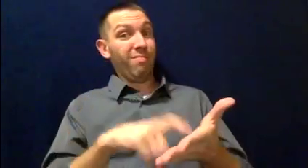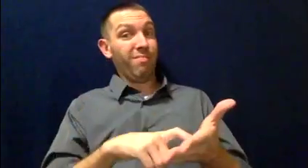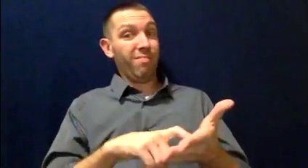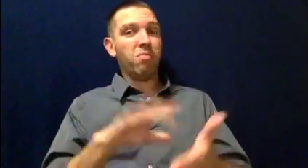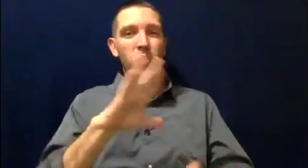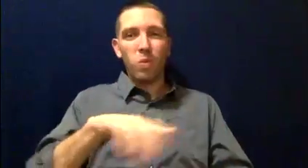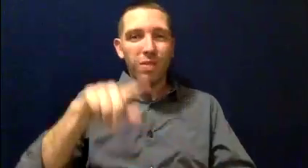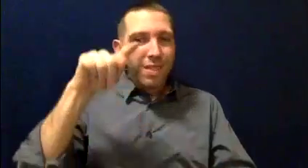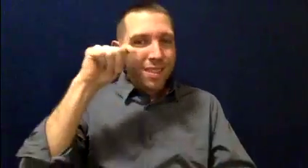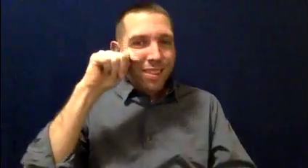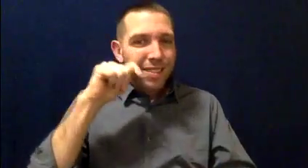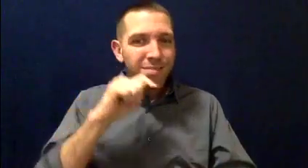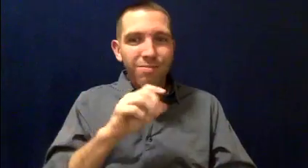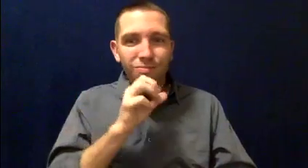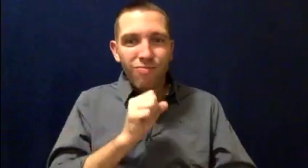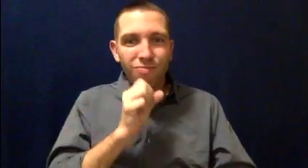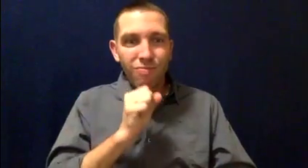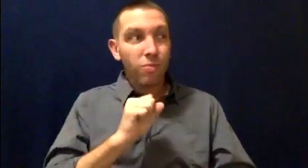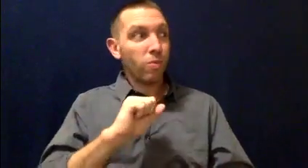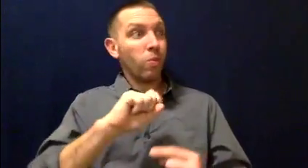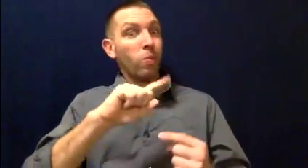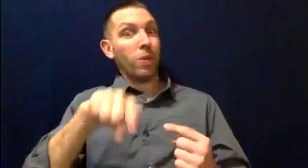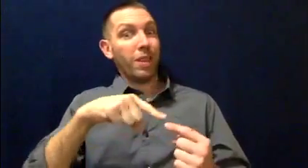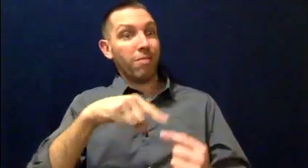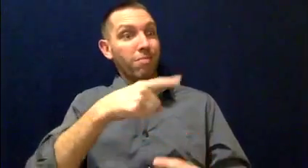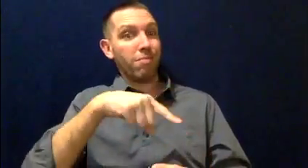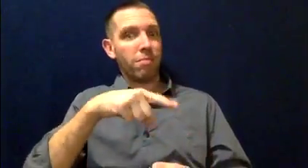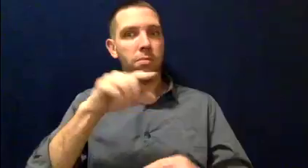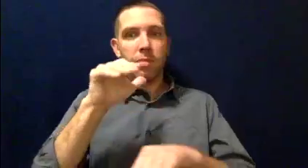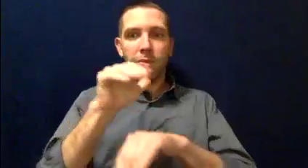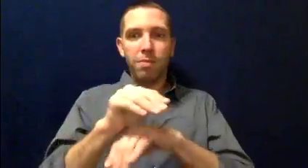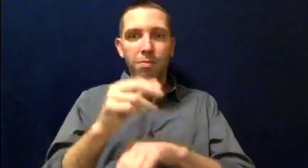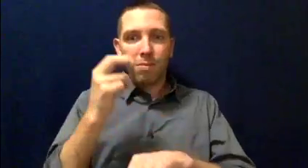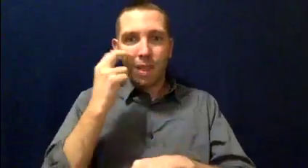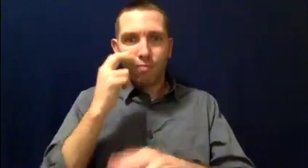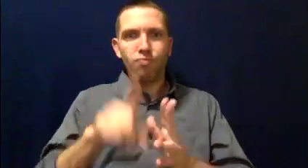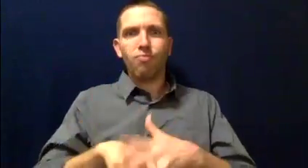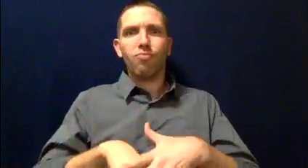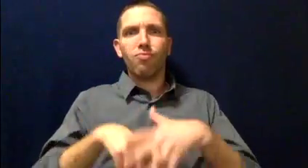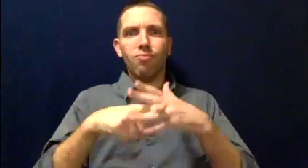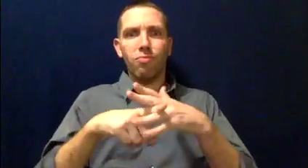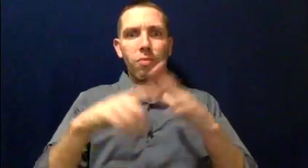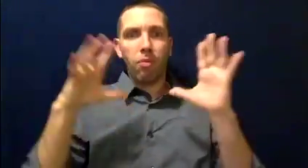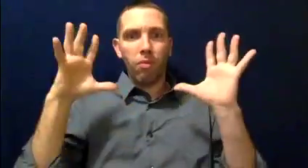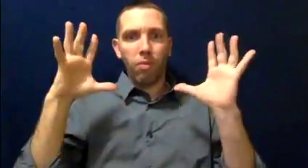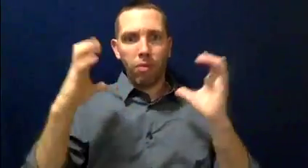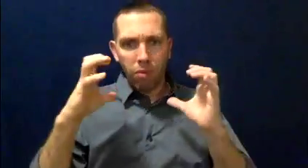may not be recognized until the teen years when children start to have difficulty seeing at night